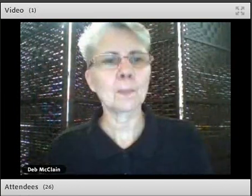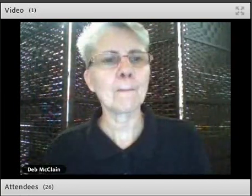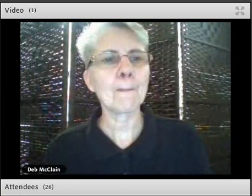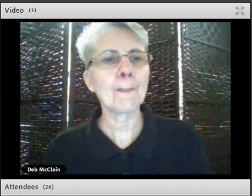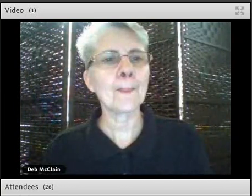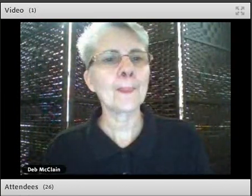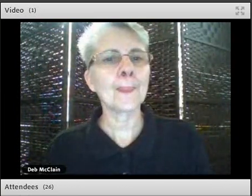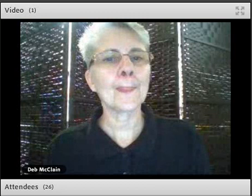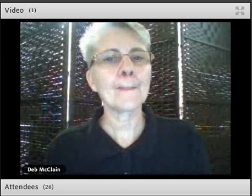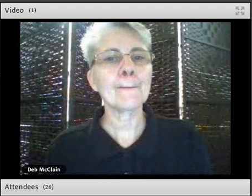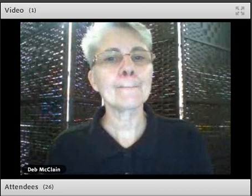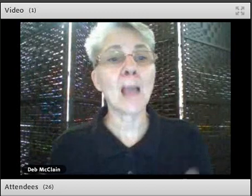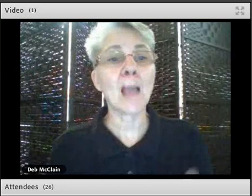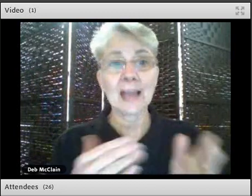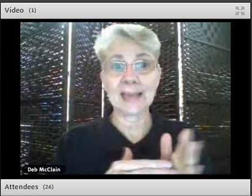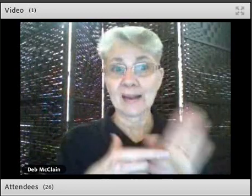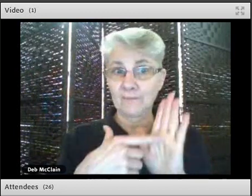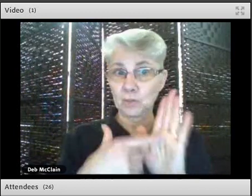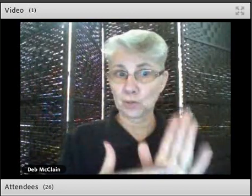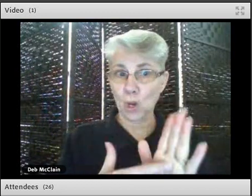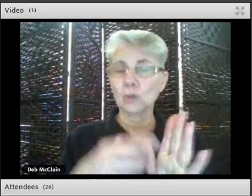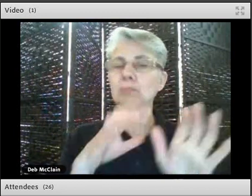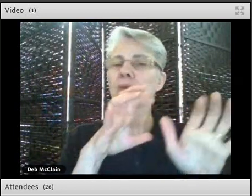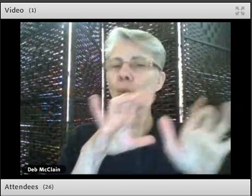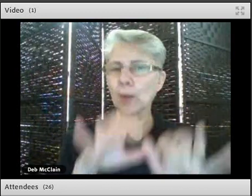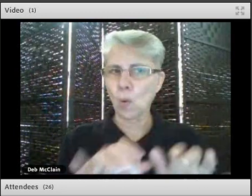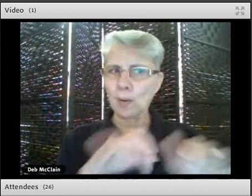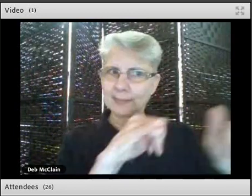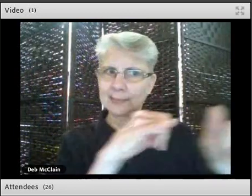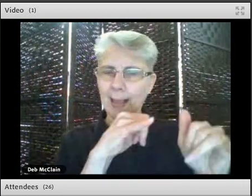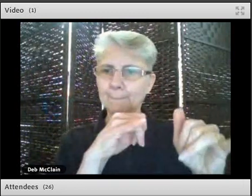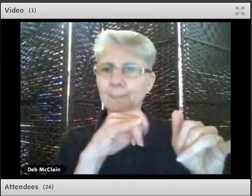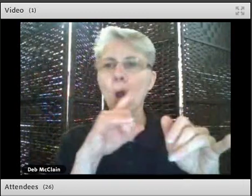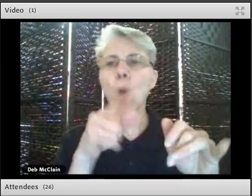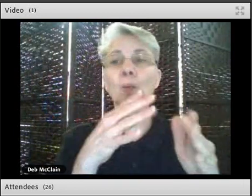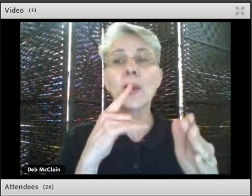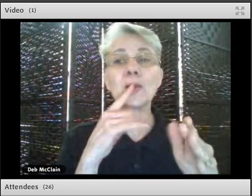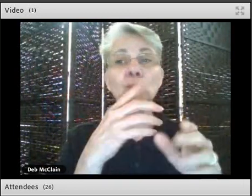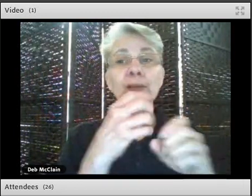and then see what the timeline says on the bottom of the screen,